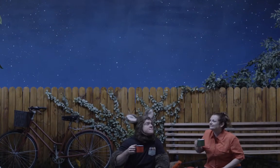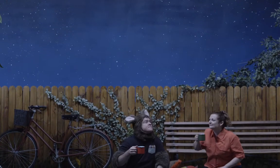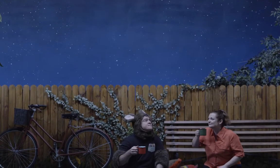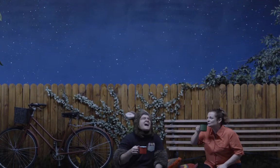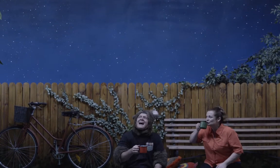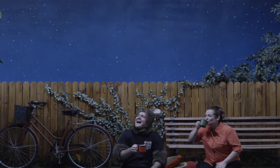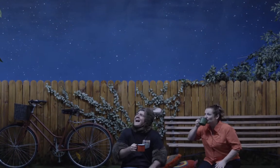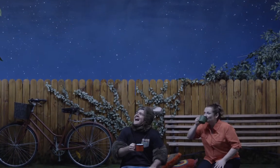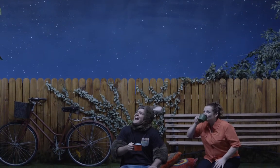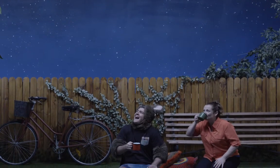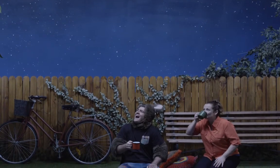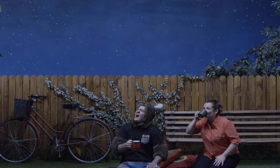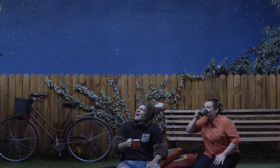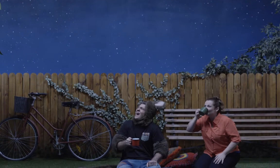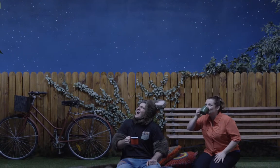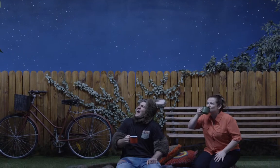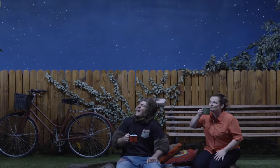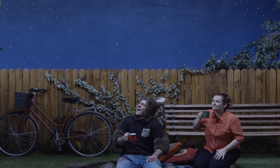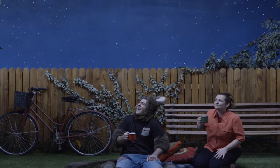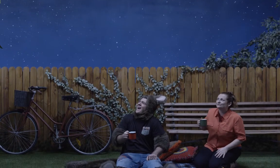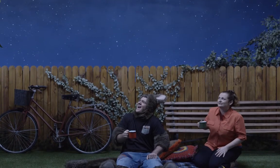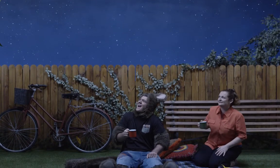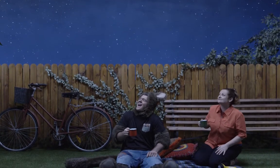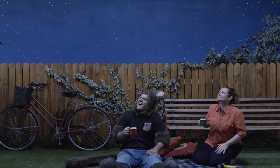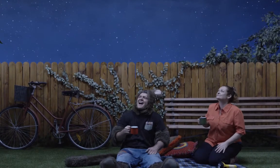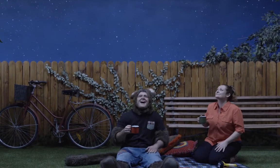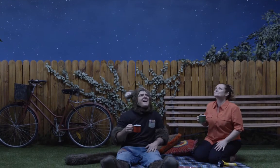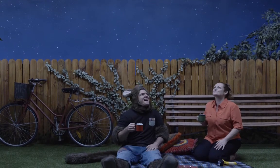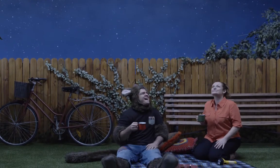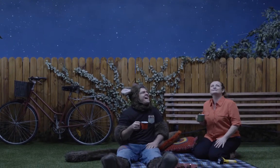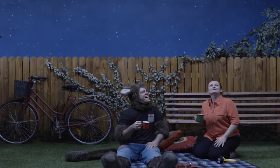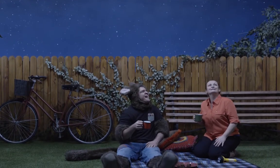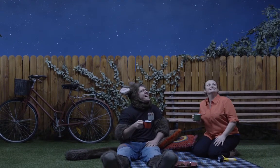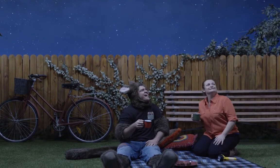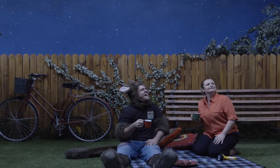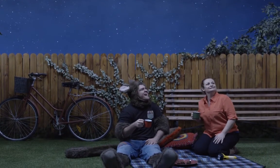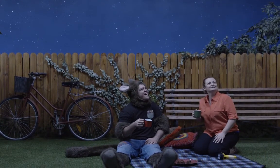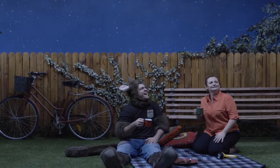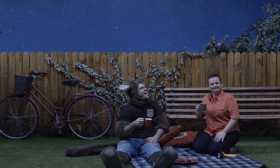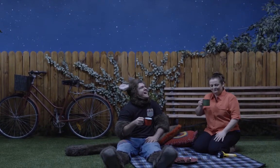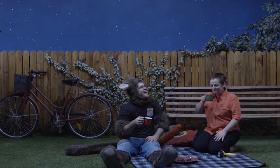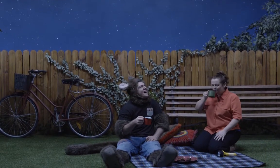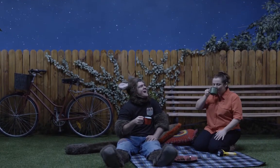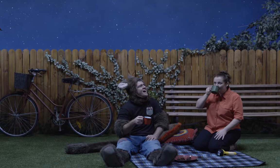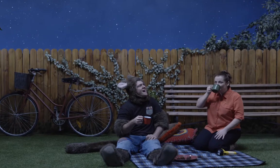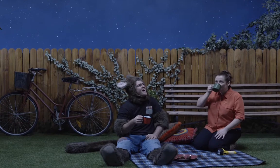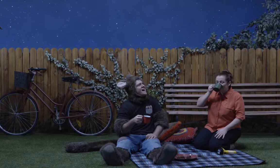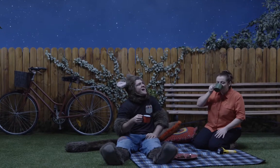Oh, yum! Oh! Ah!